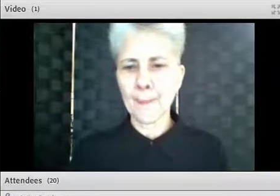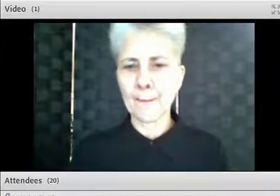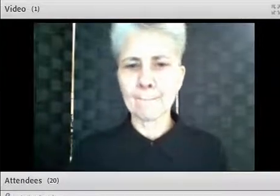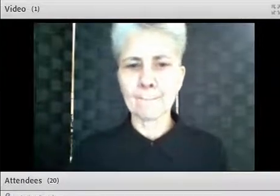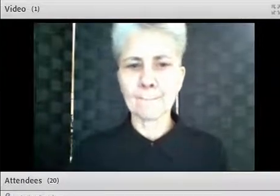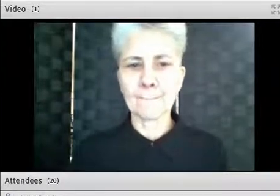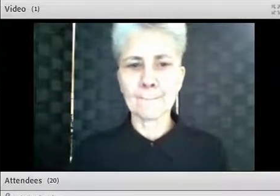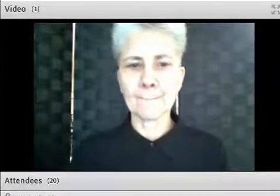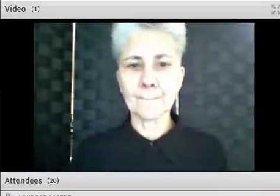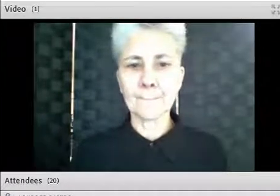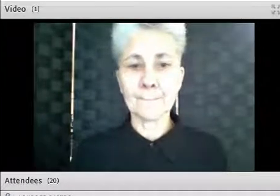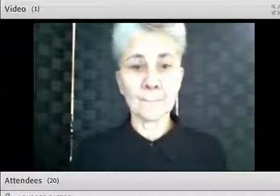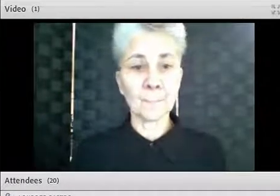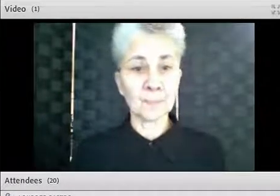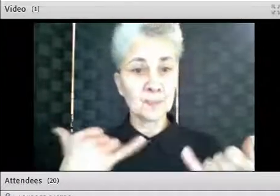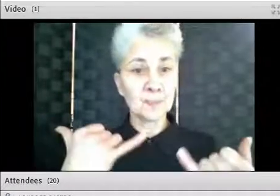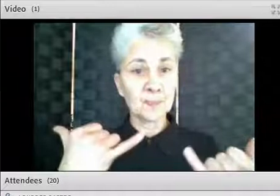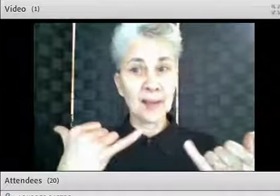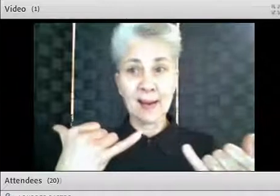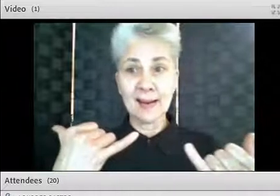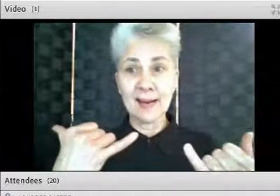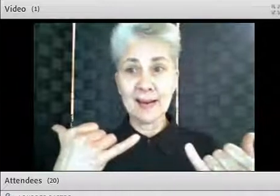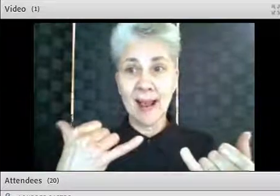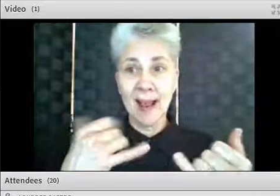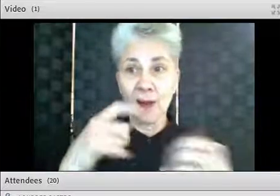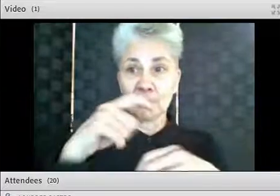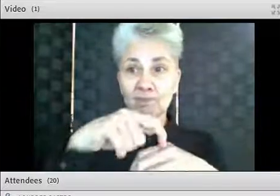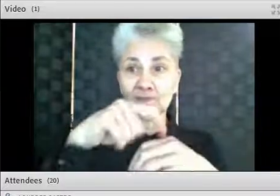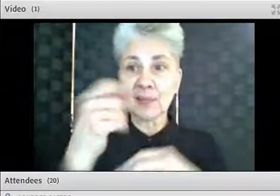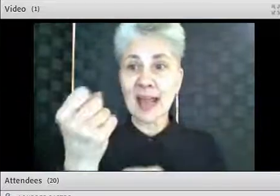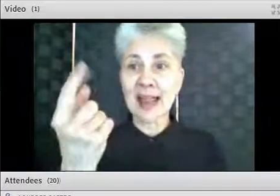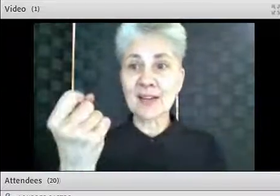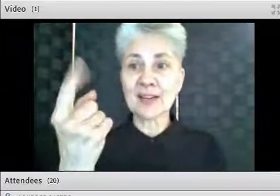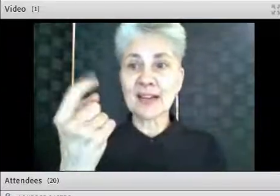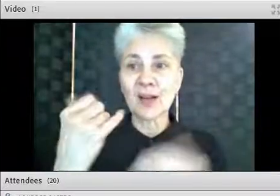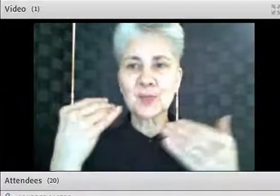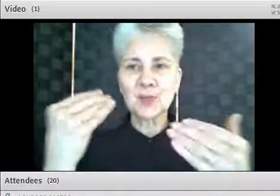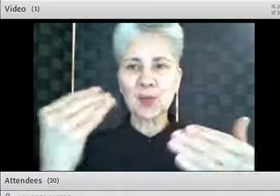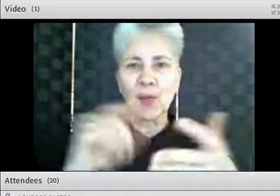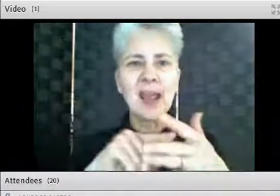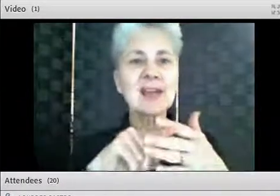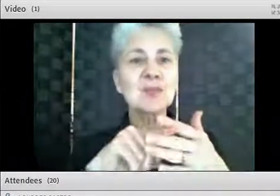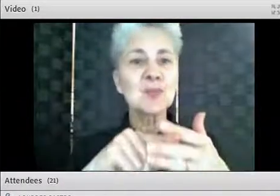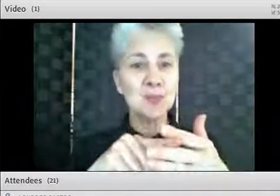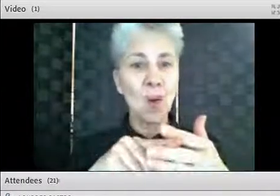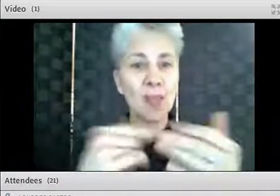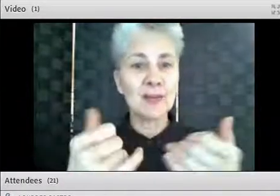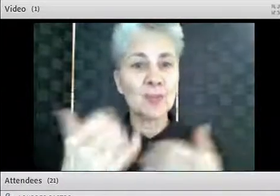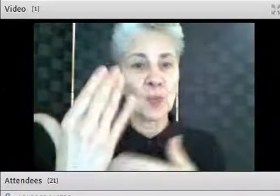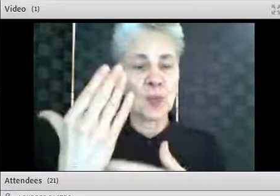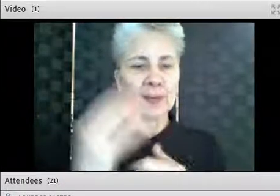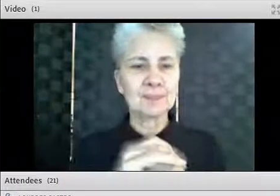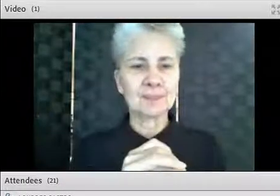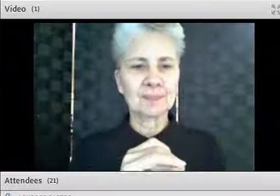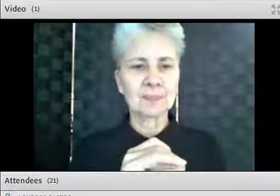Post: All right, everyone. It is 11 o'clock, so I will go ahead and get us started this morning. Good morning.